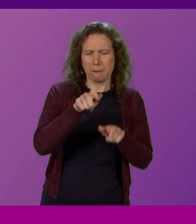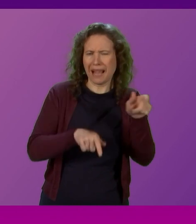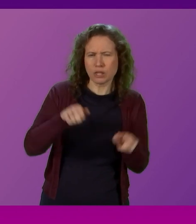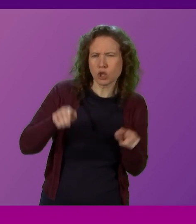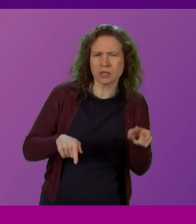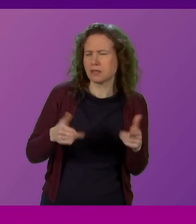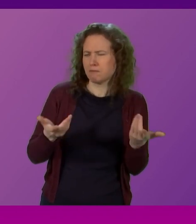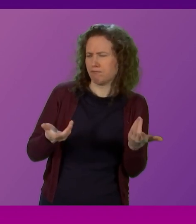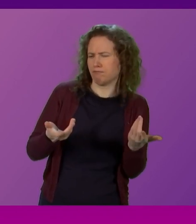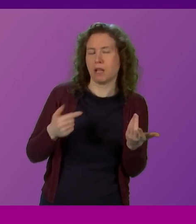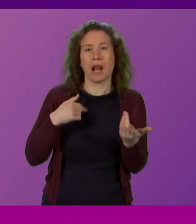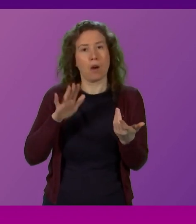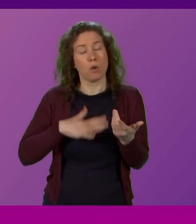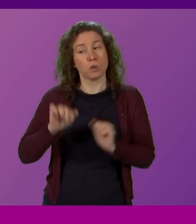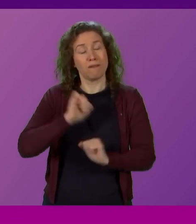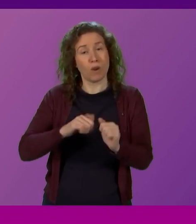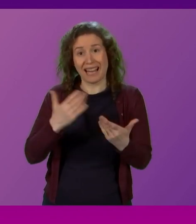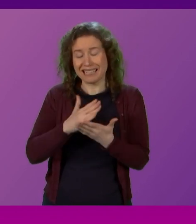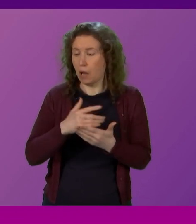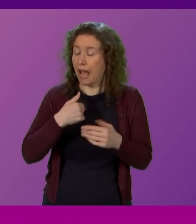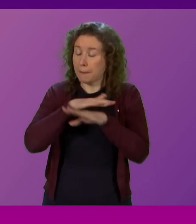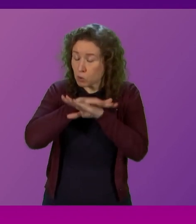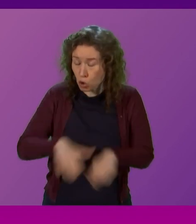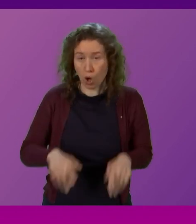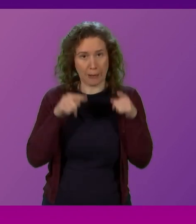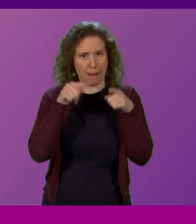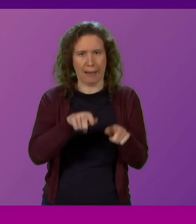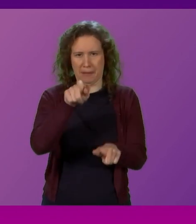For the avoidance of any doubt, I am certainly not blaming patients for anything.